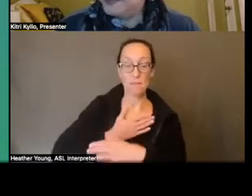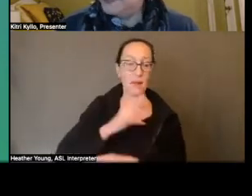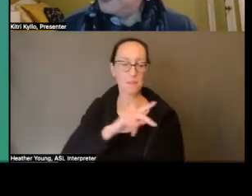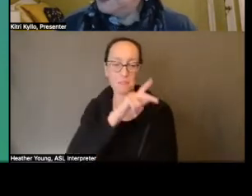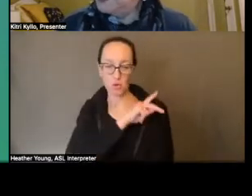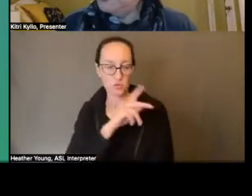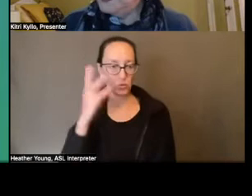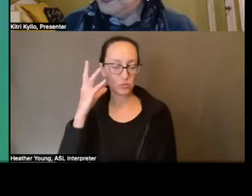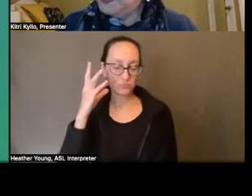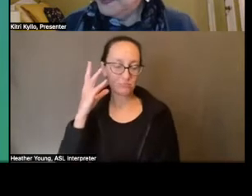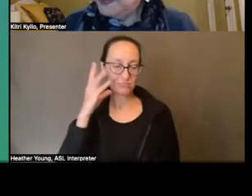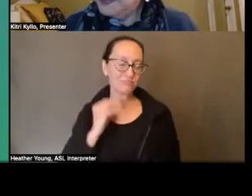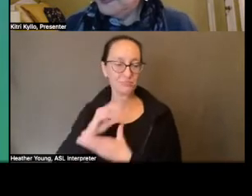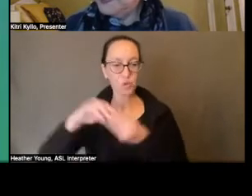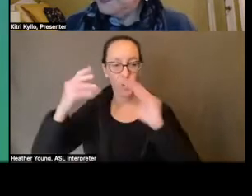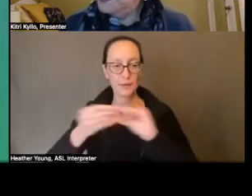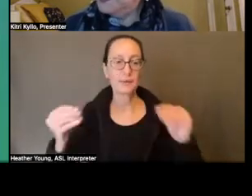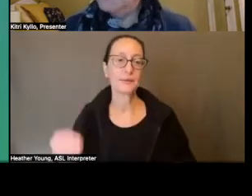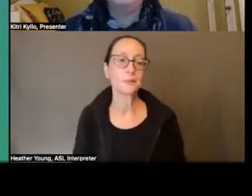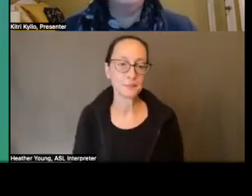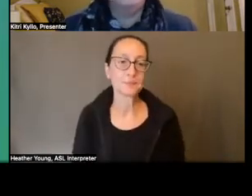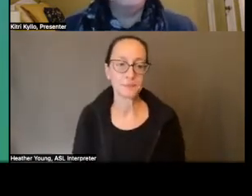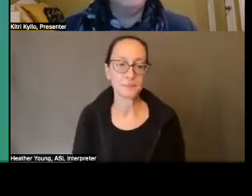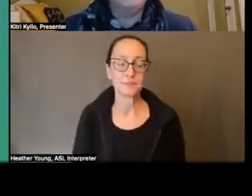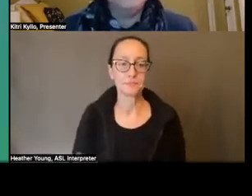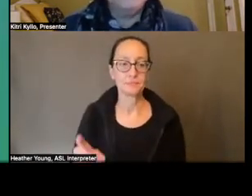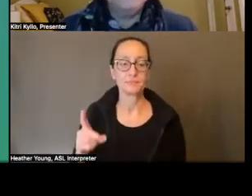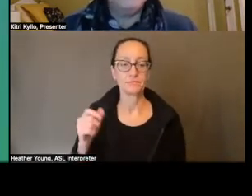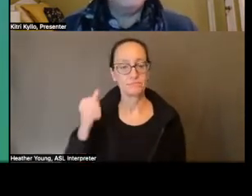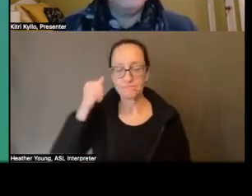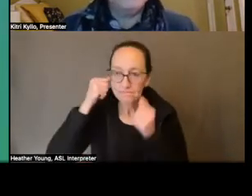I was diagnosed as profoundly deaf at 13 months old,